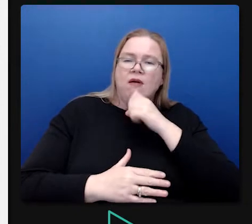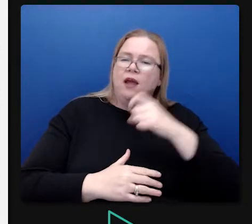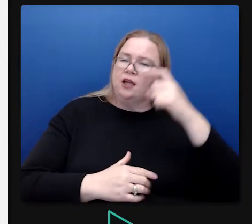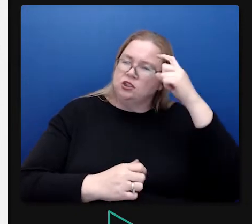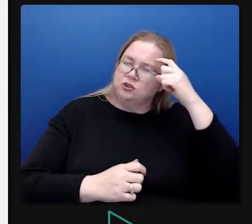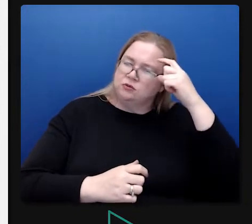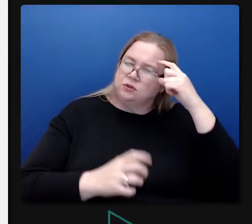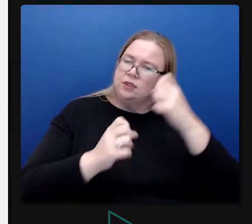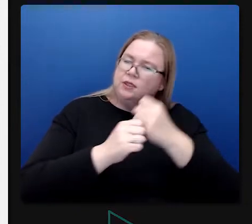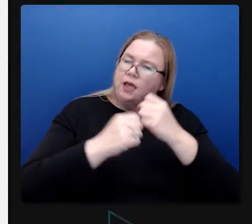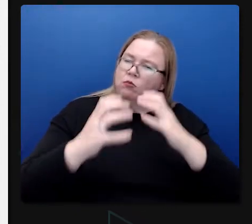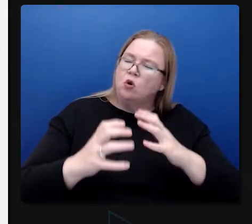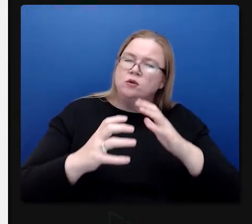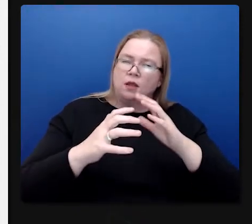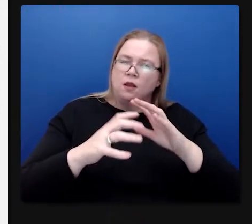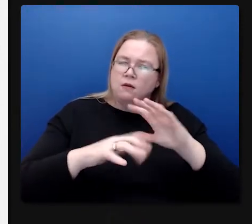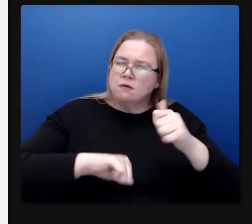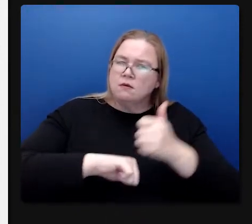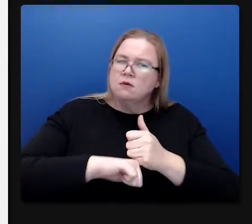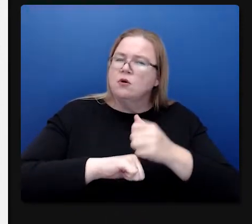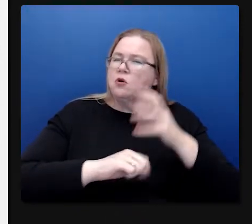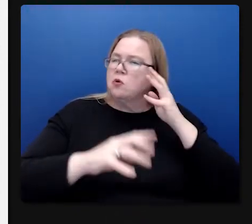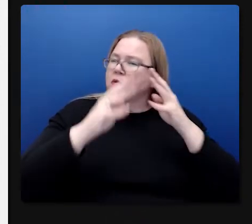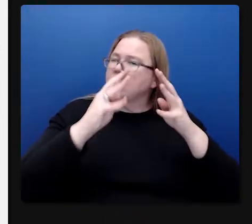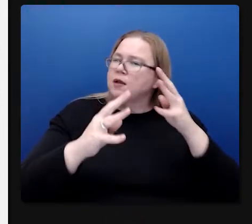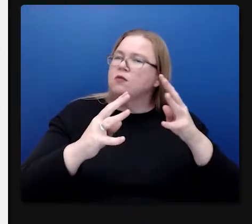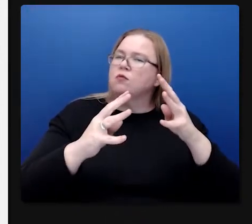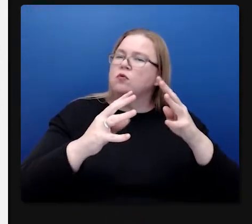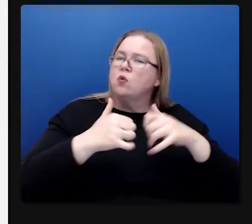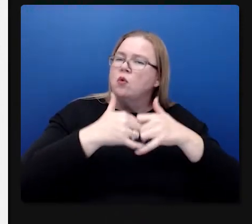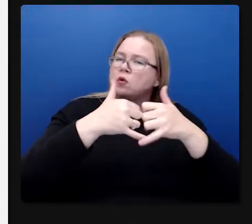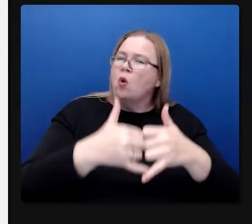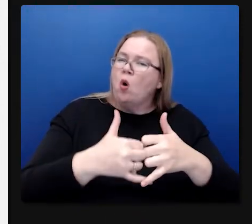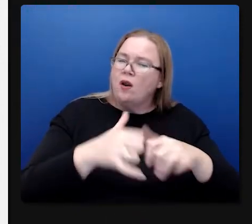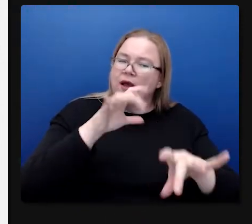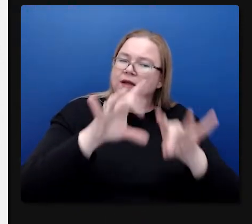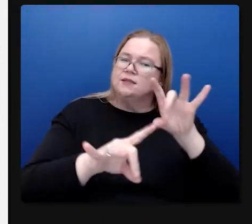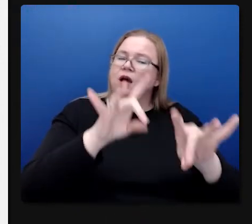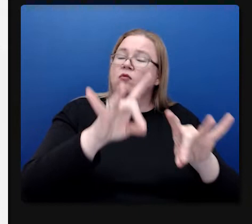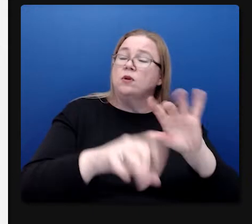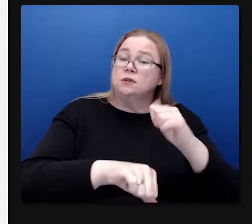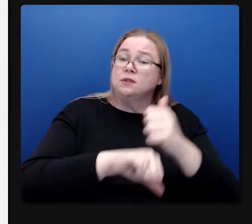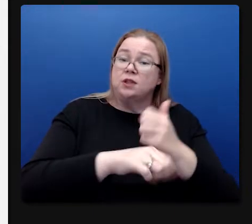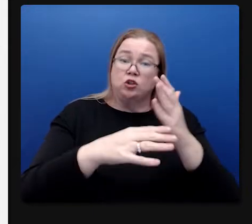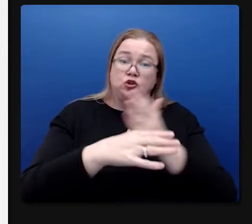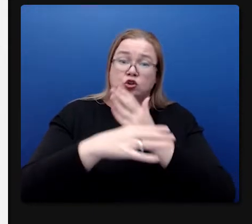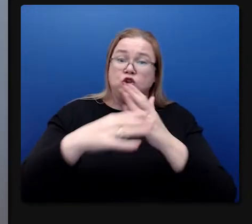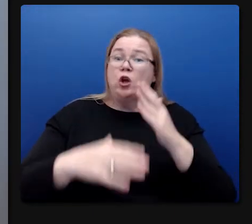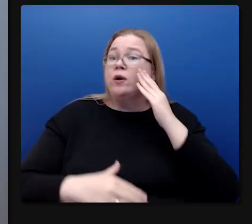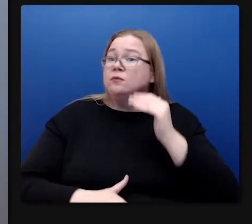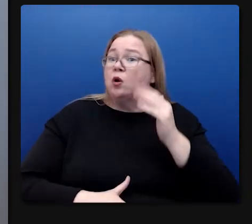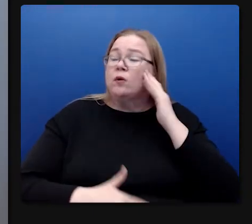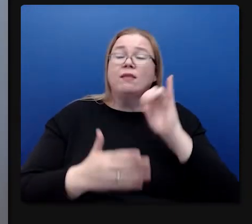and execute with creativity, reward and discovery on creating a shared experience that is better